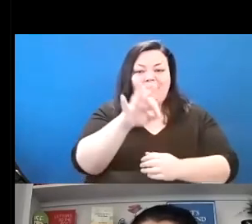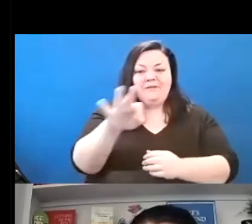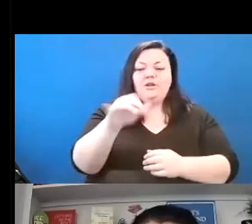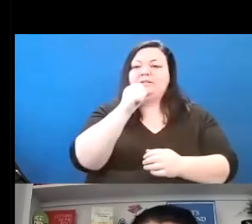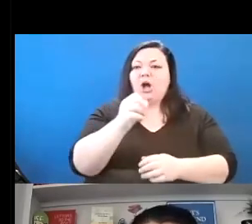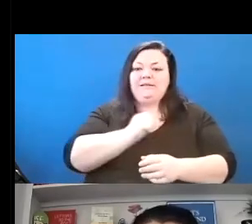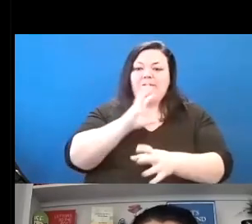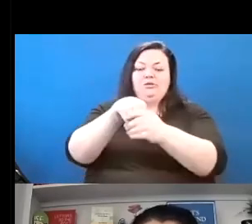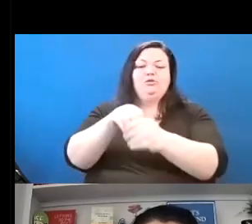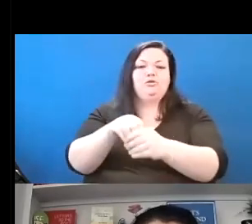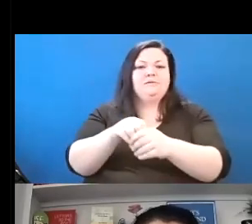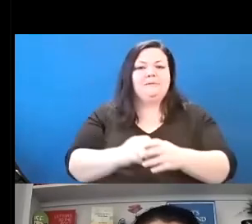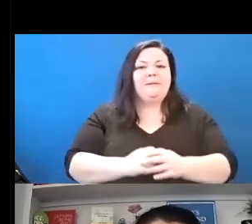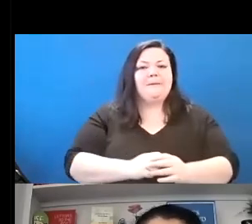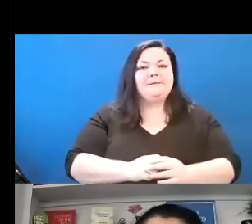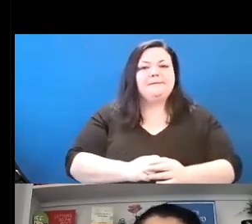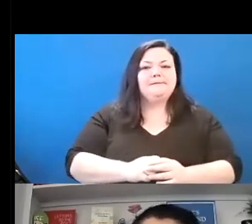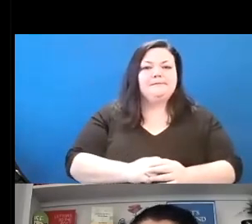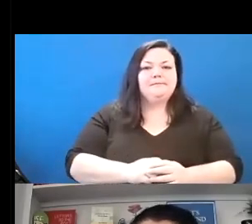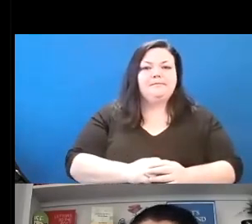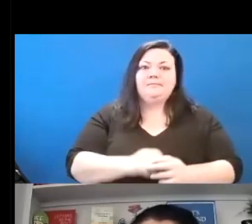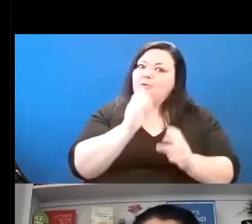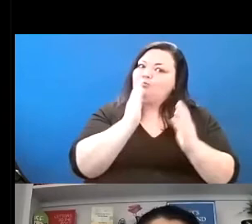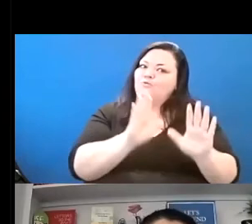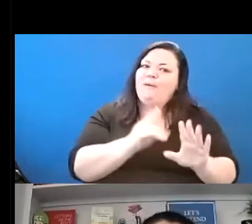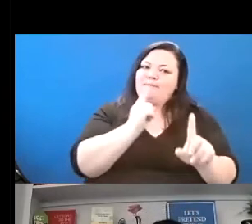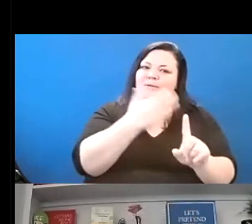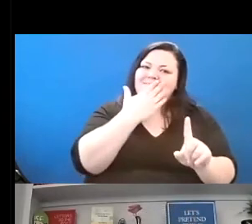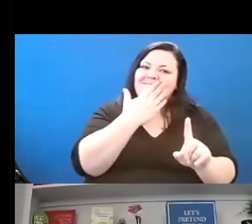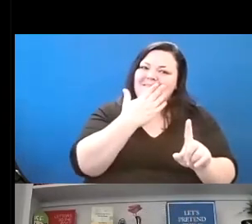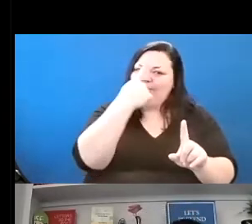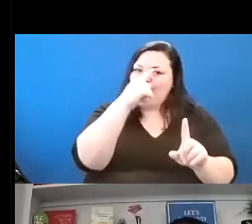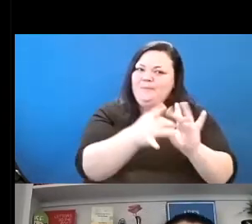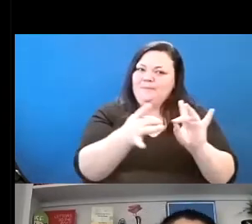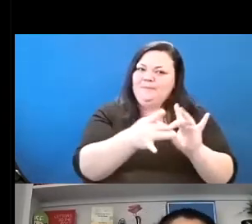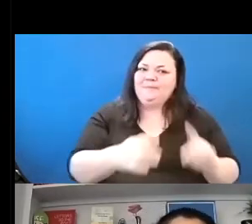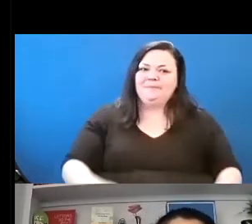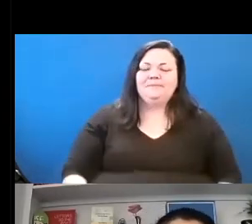um insertion so a great point thank you so much for bringing it up um do we have other questions